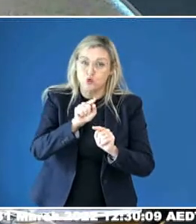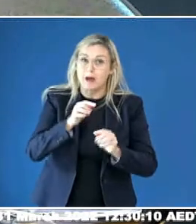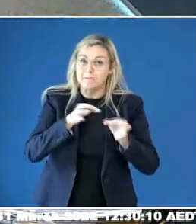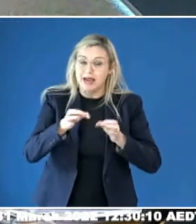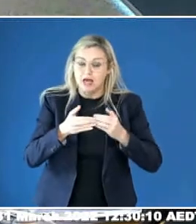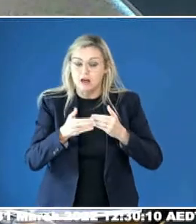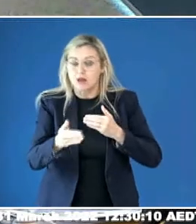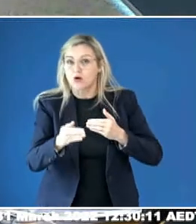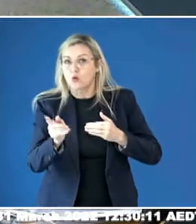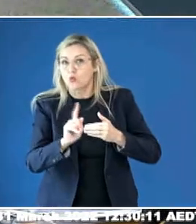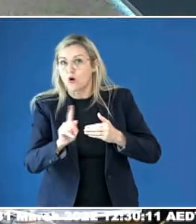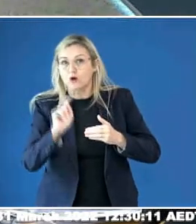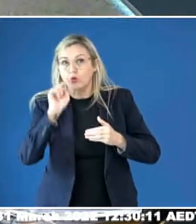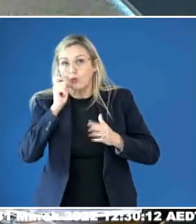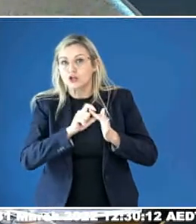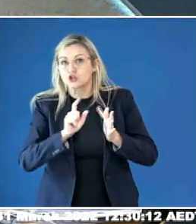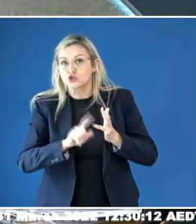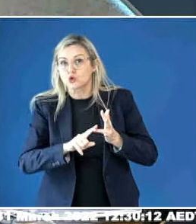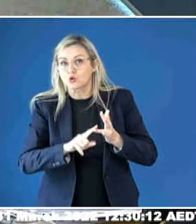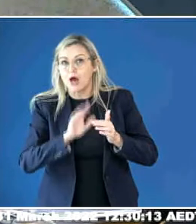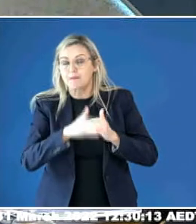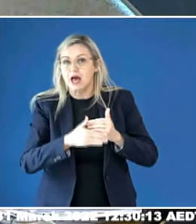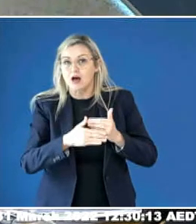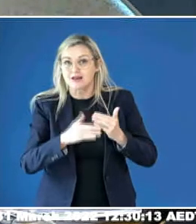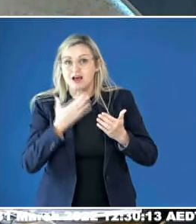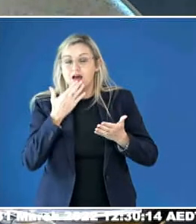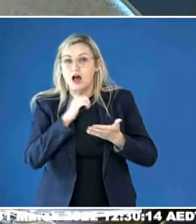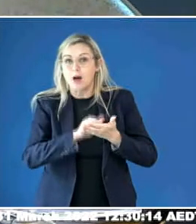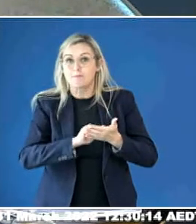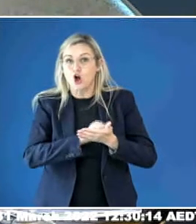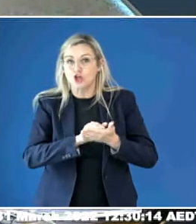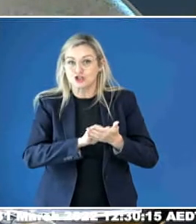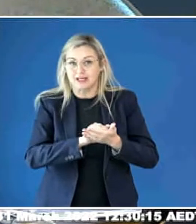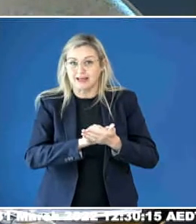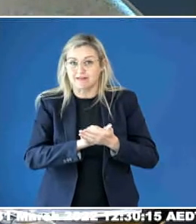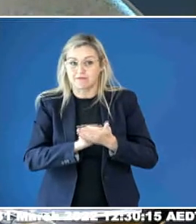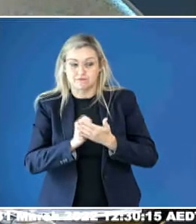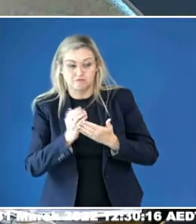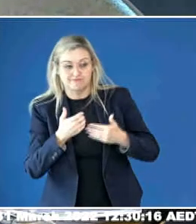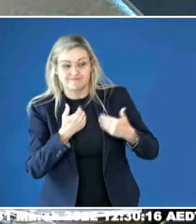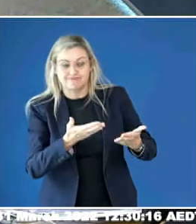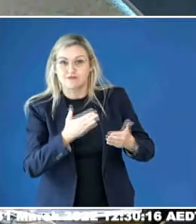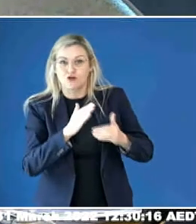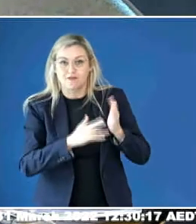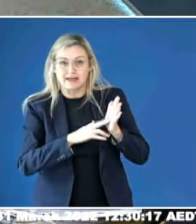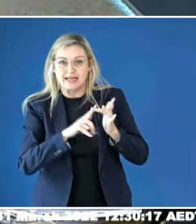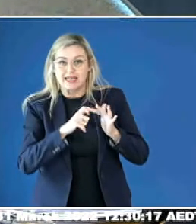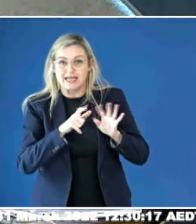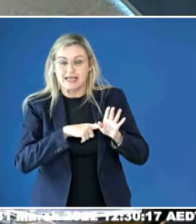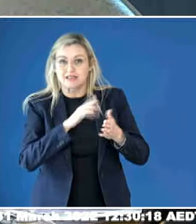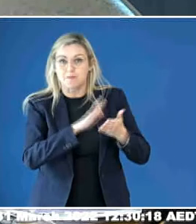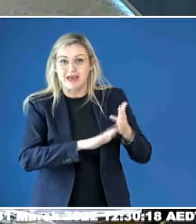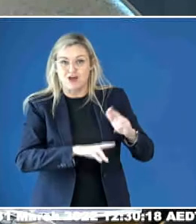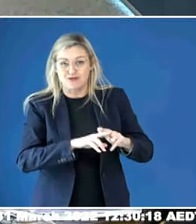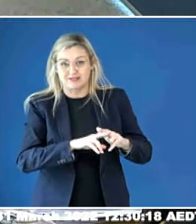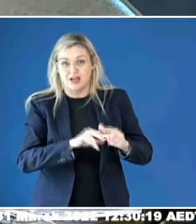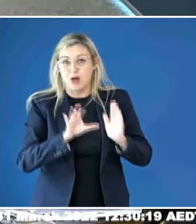way of an apology to Niky and Niky's parents for the failures of the systems which have